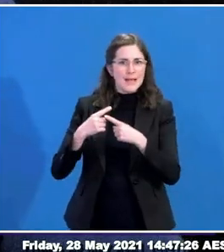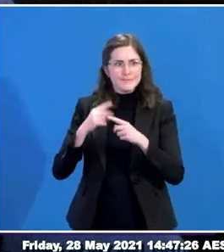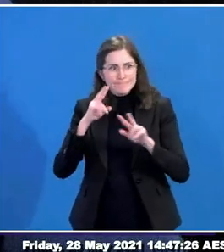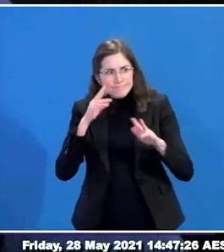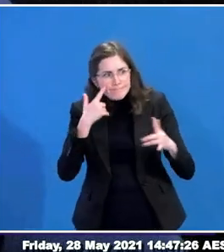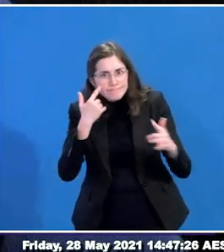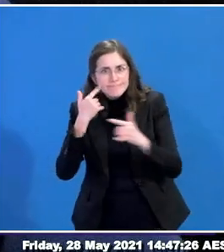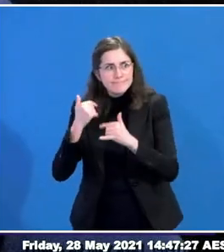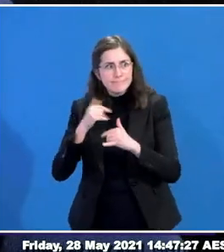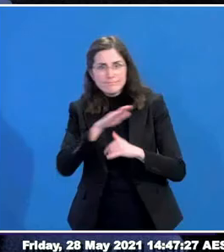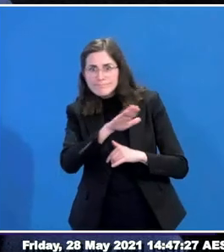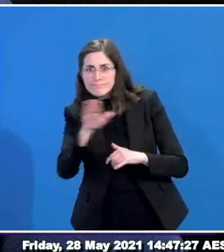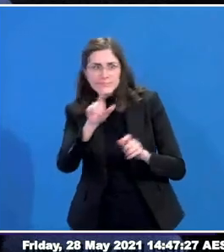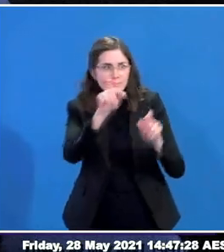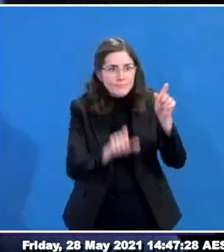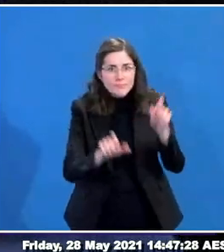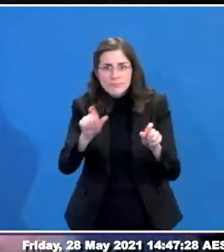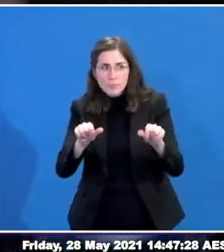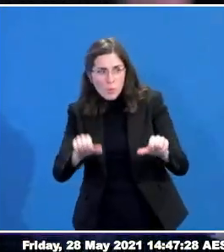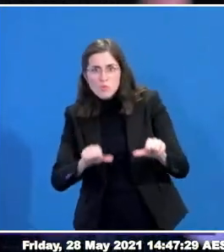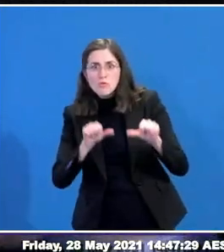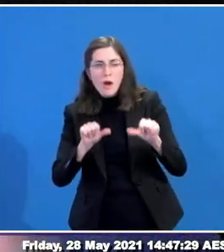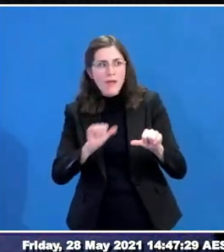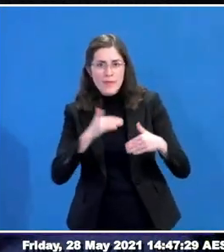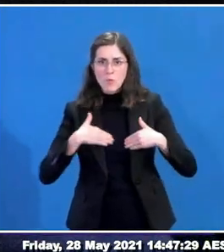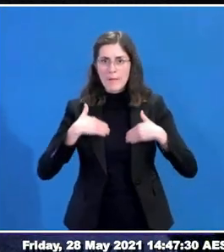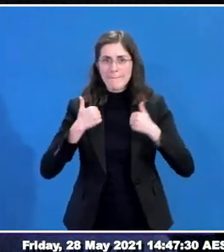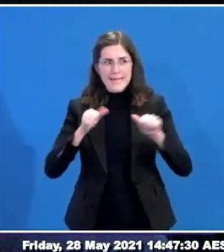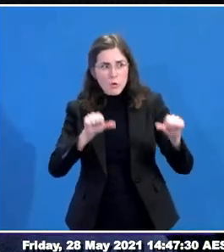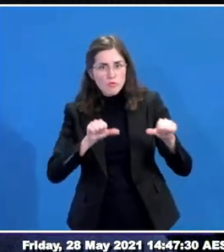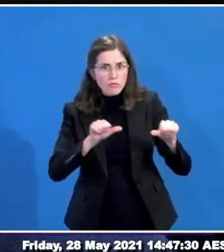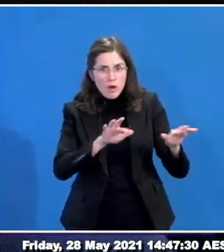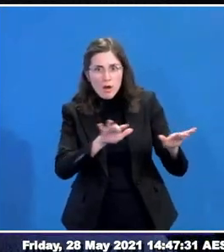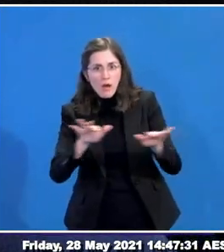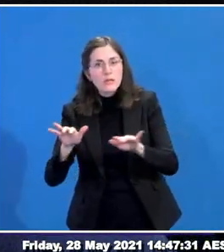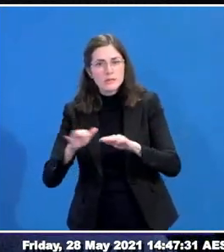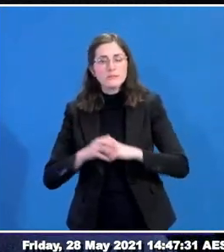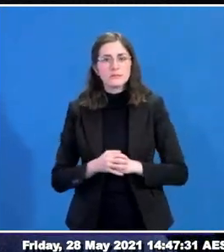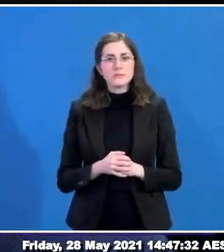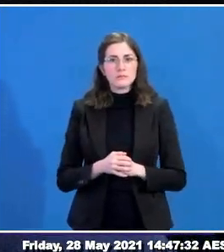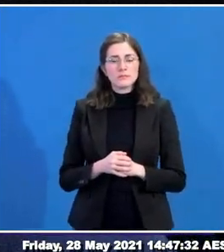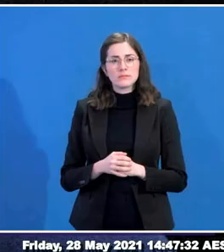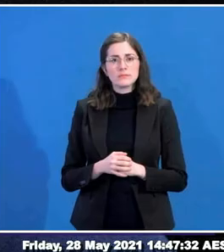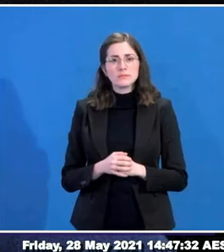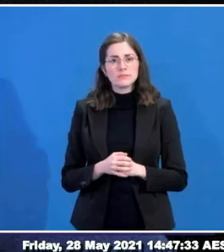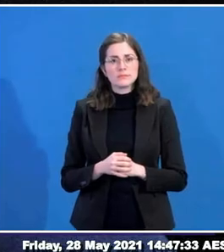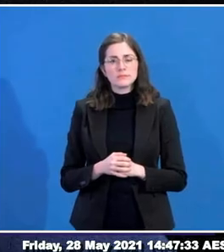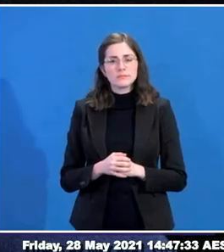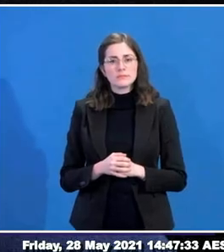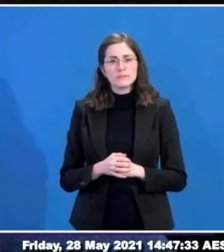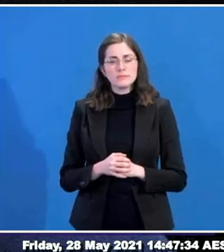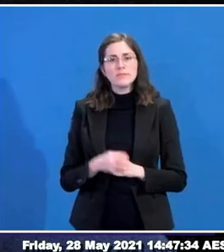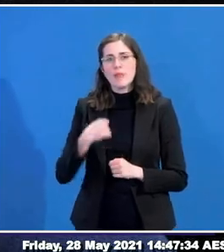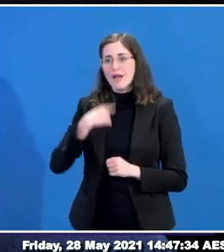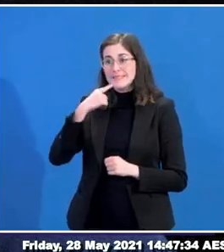specified very carefully the type of professional we wanted to carry out those